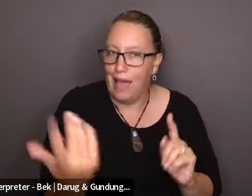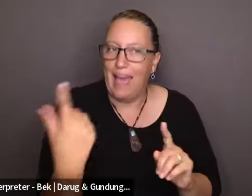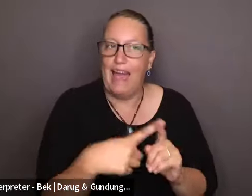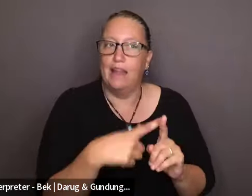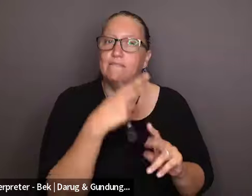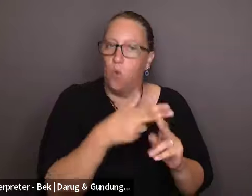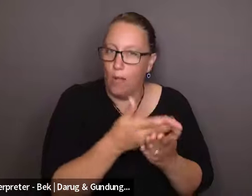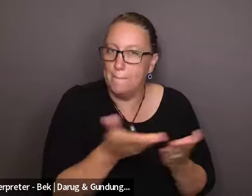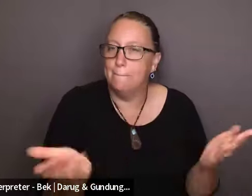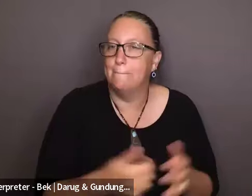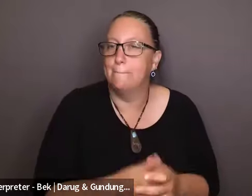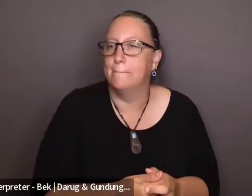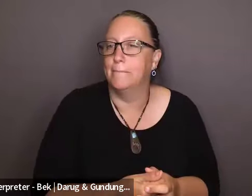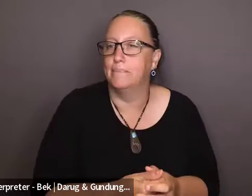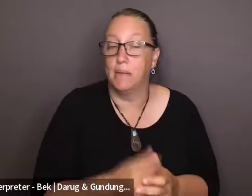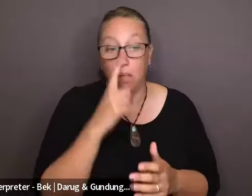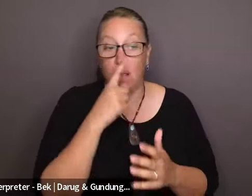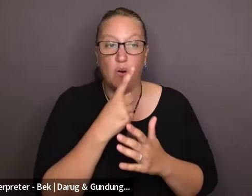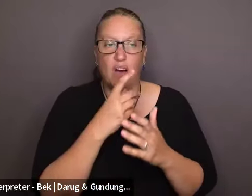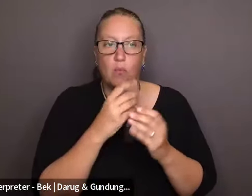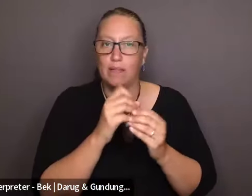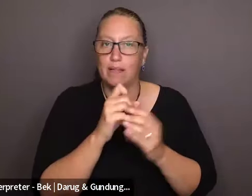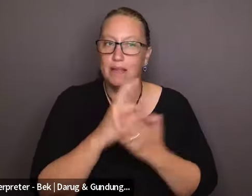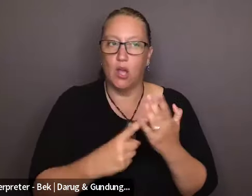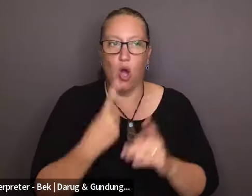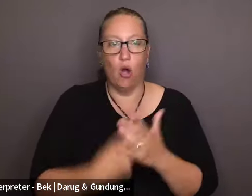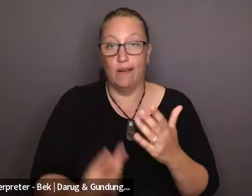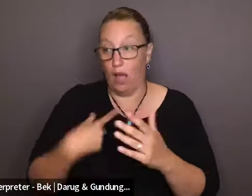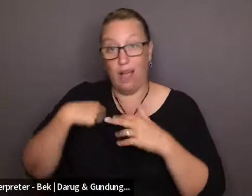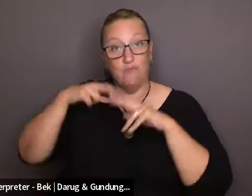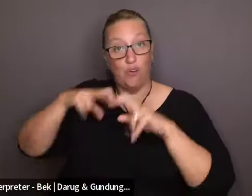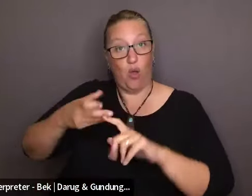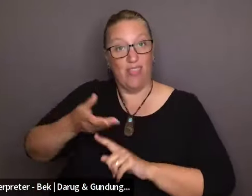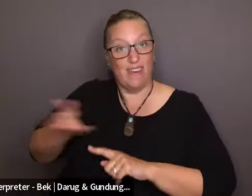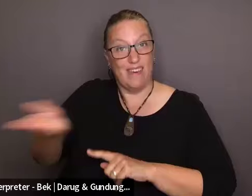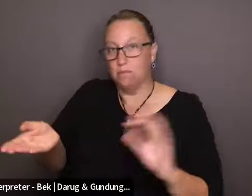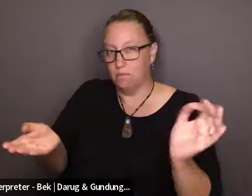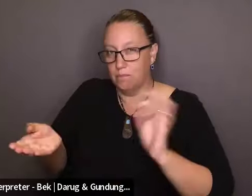. So research by and with people with disability. We really aim to shift the paradigm. People with